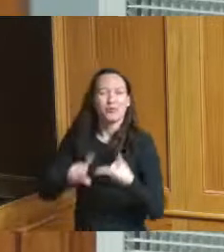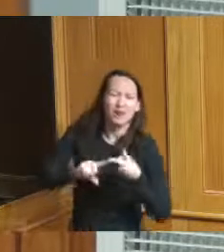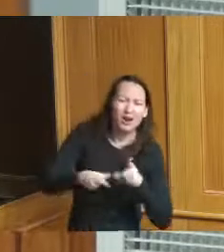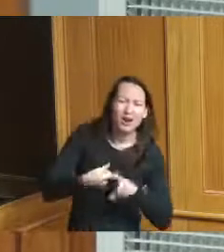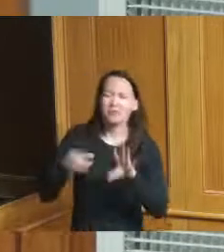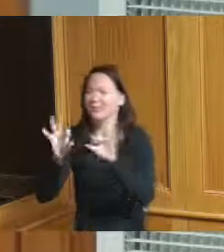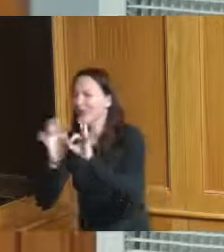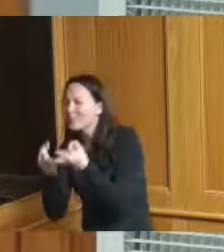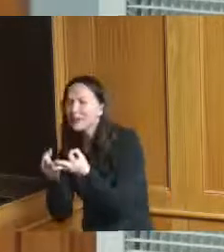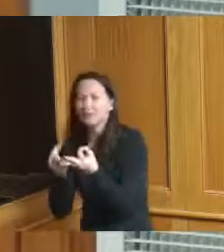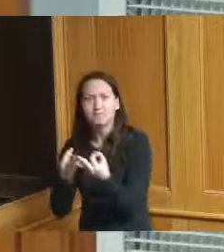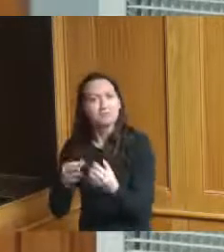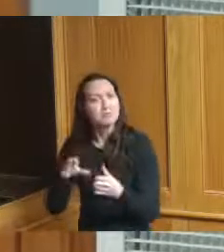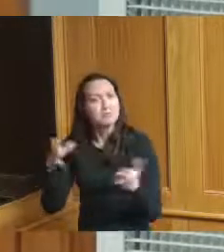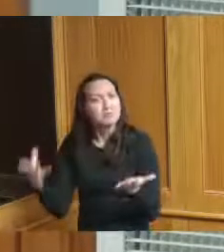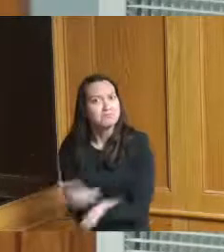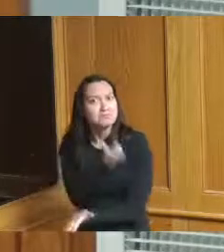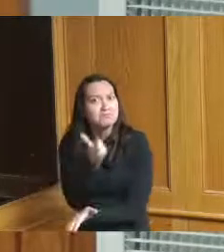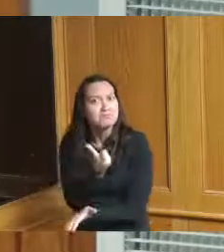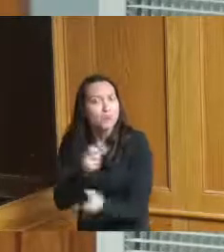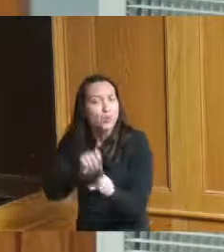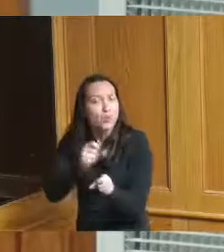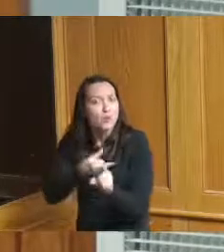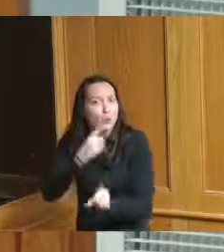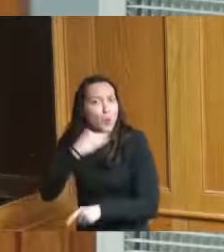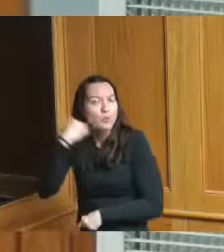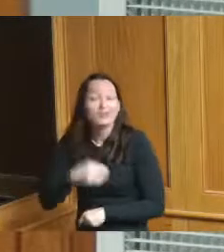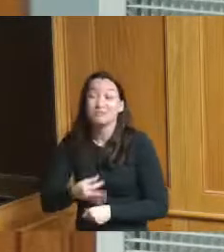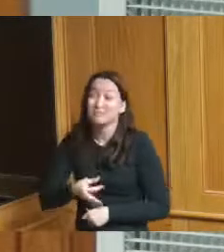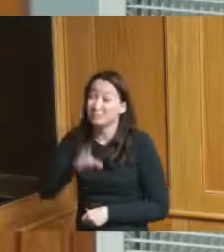those opportunities to do it again the next few weeks are going to be rough because of